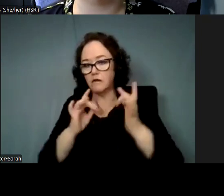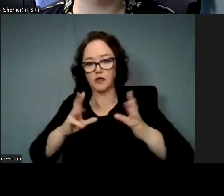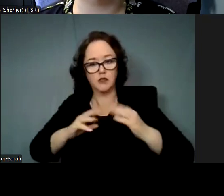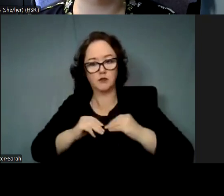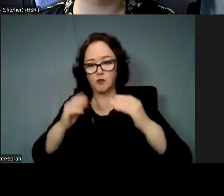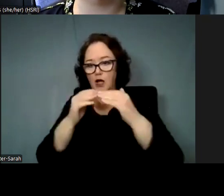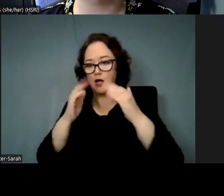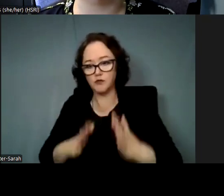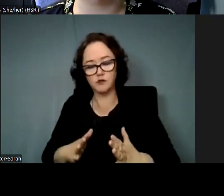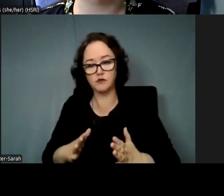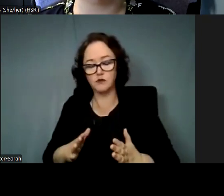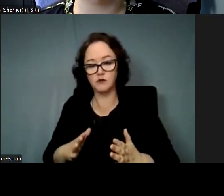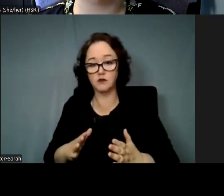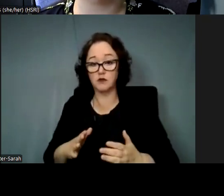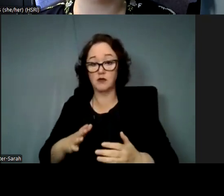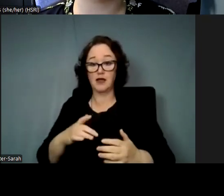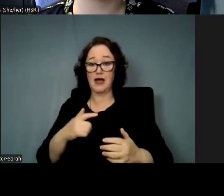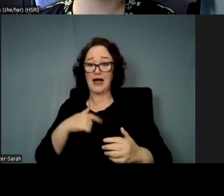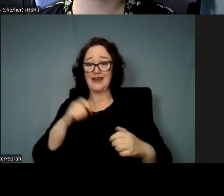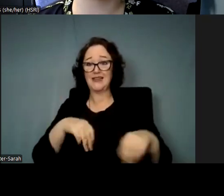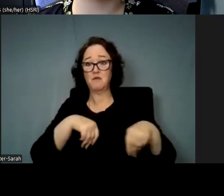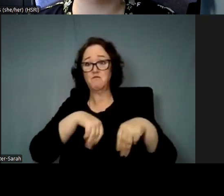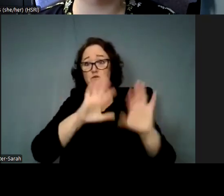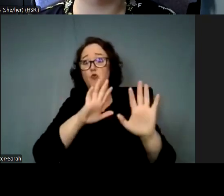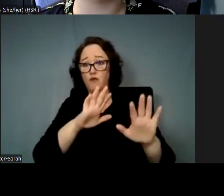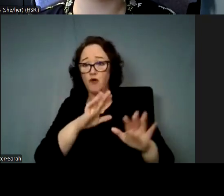hour away from home just to find where I'm living now, which was